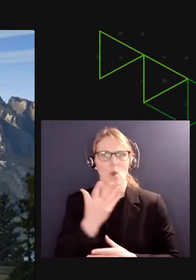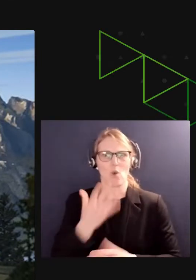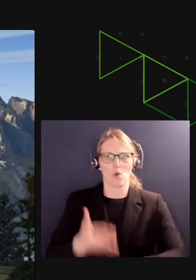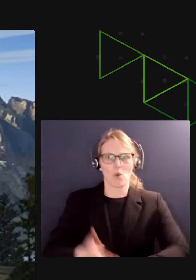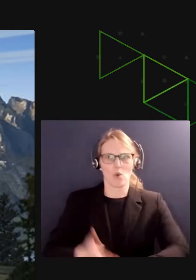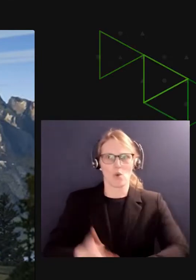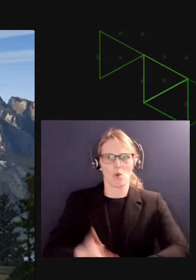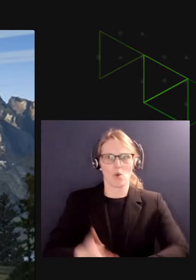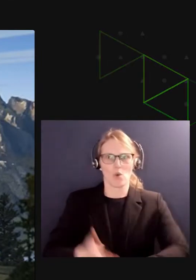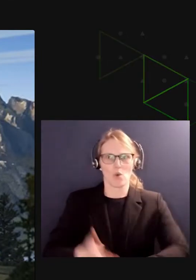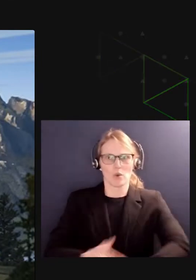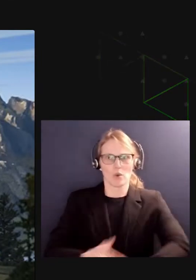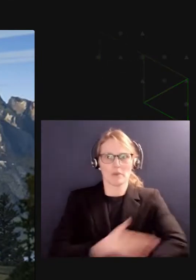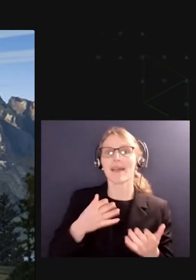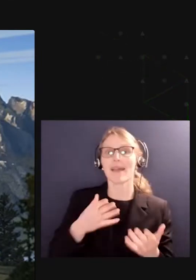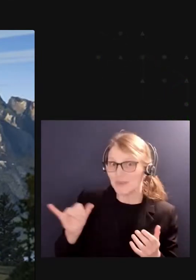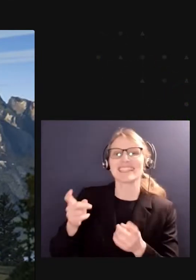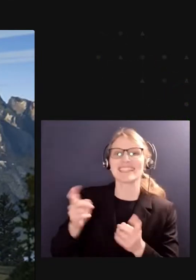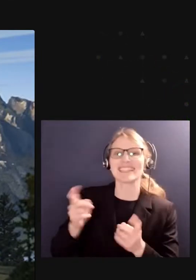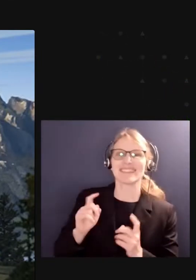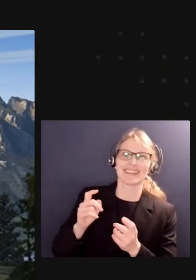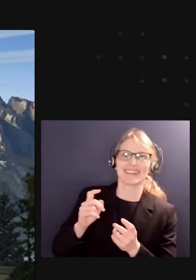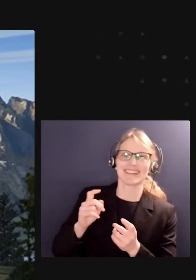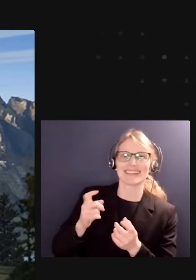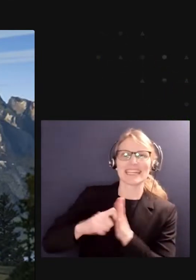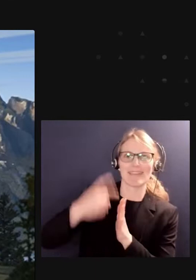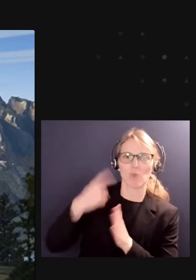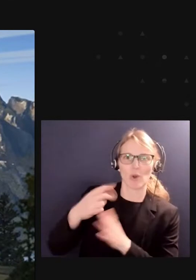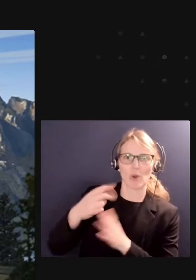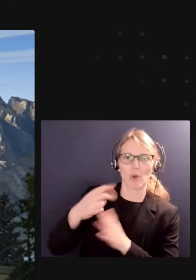And the two kind of go together because one of the things that I think